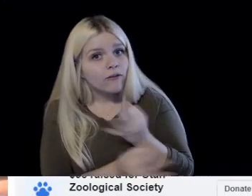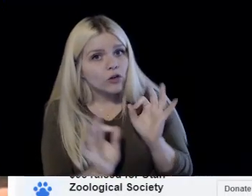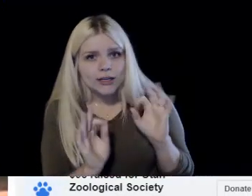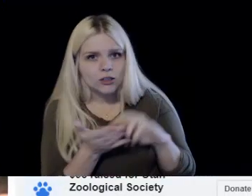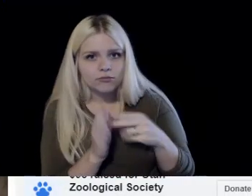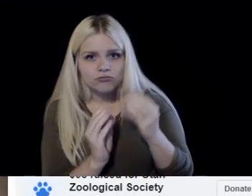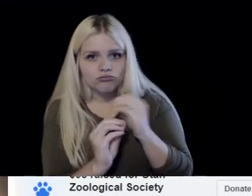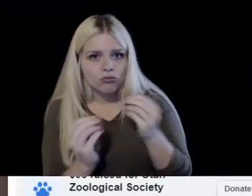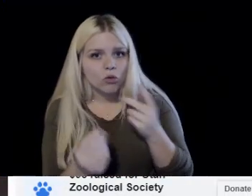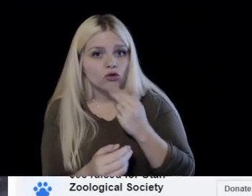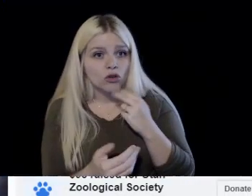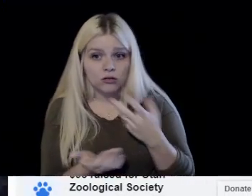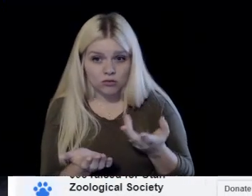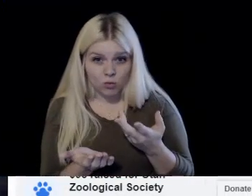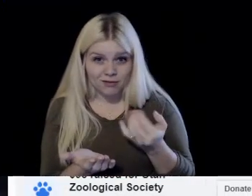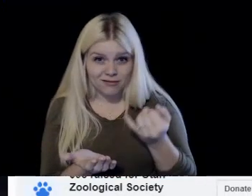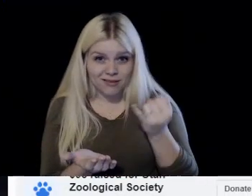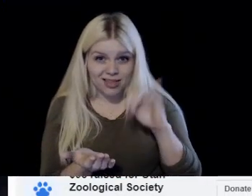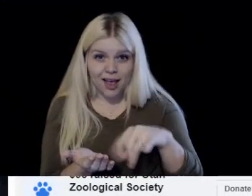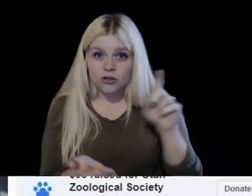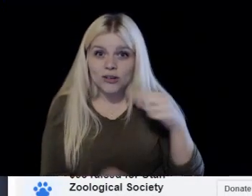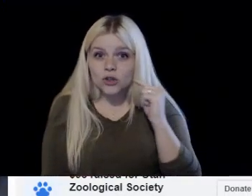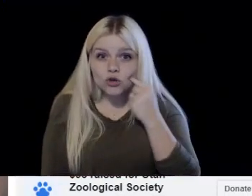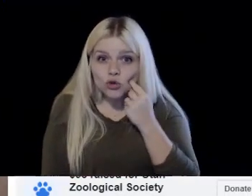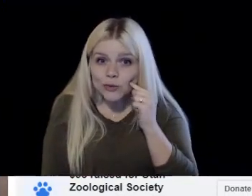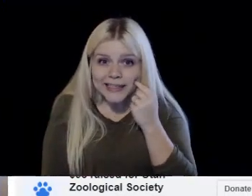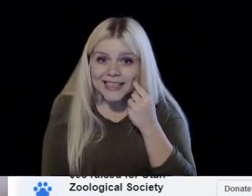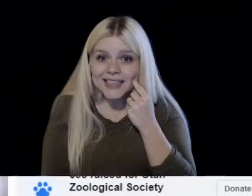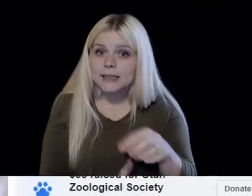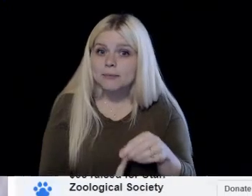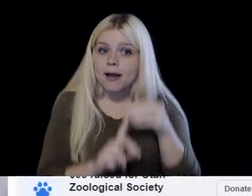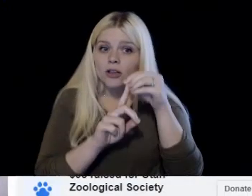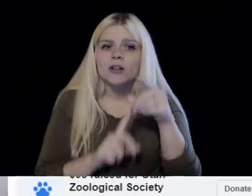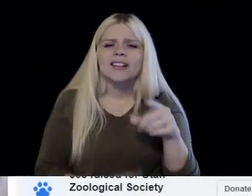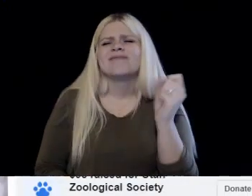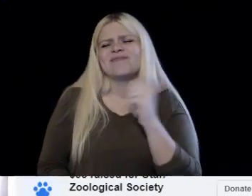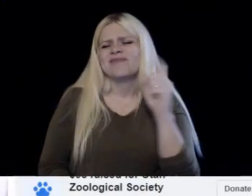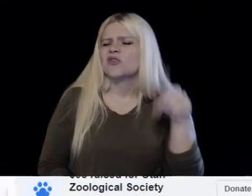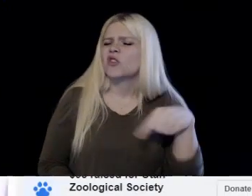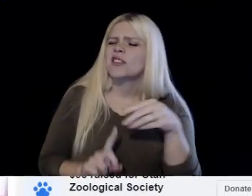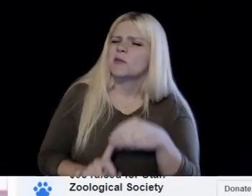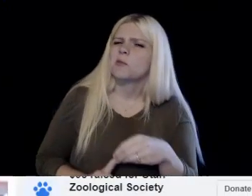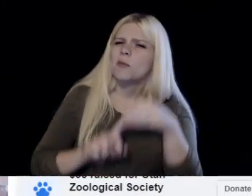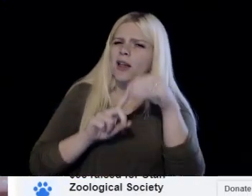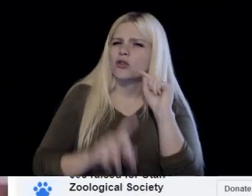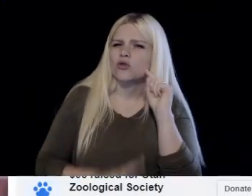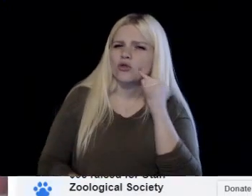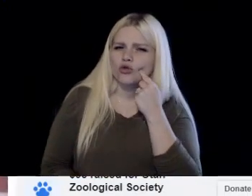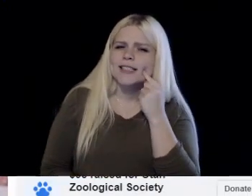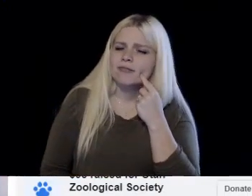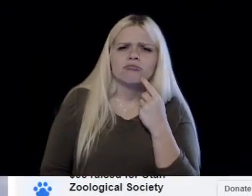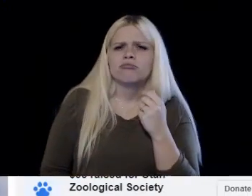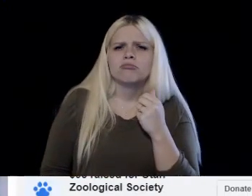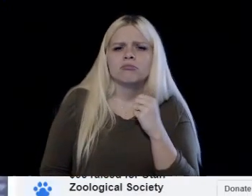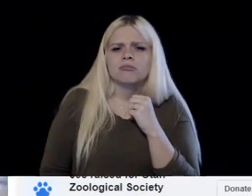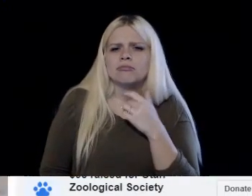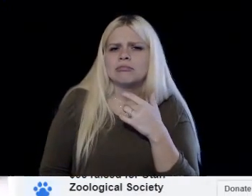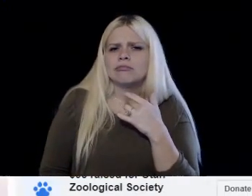when you add the Kool-aid? Joanne: It's basically just a special treat. We don't add any calories, I guess. Erica: Oh, okay.